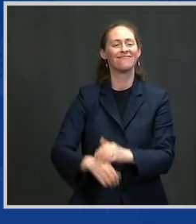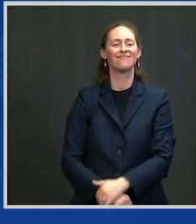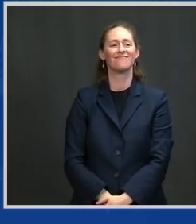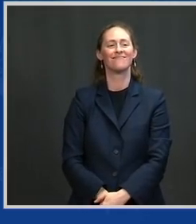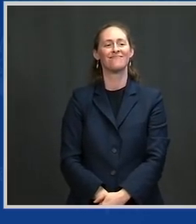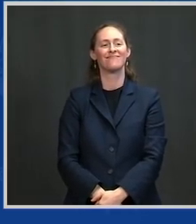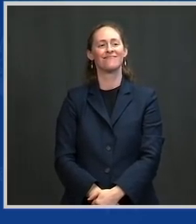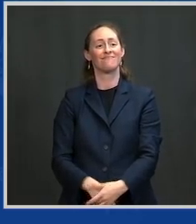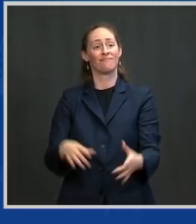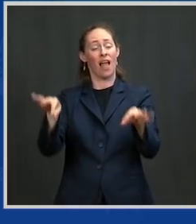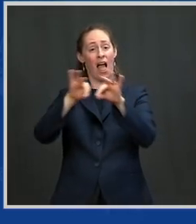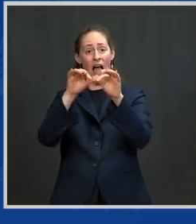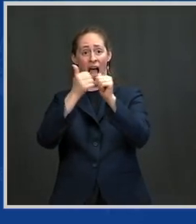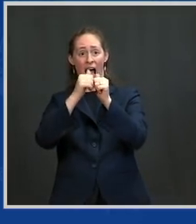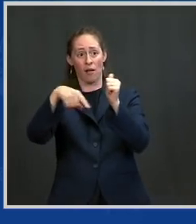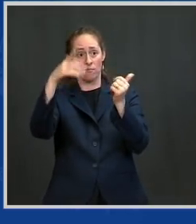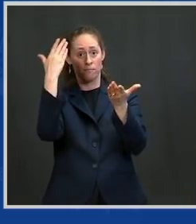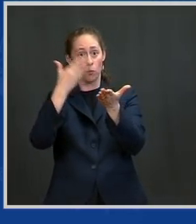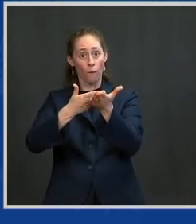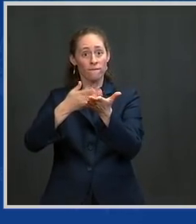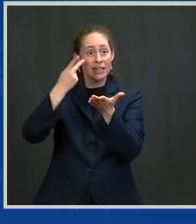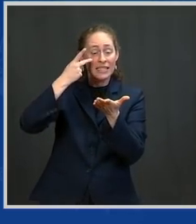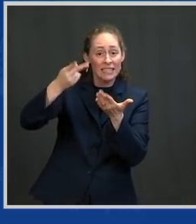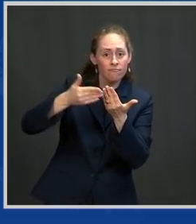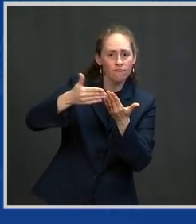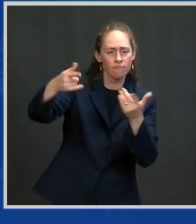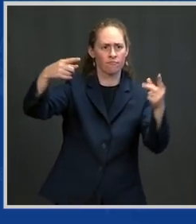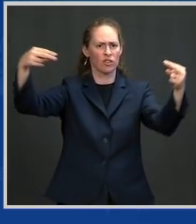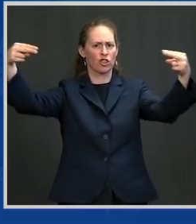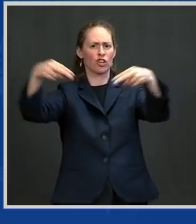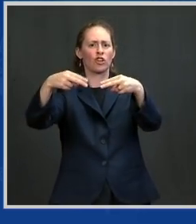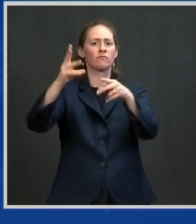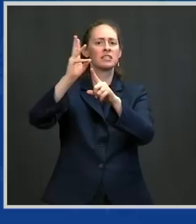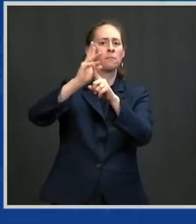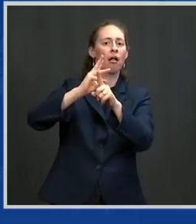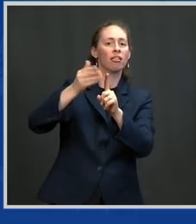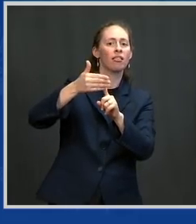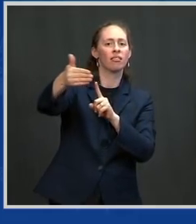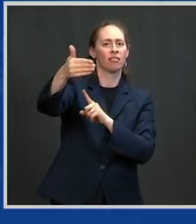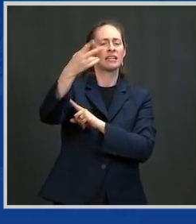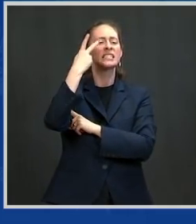you know, six months from now -- where -- where we are. But I think you're going to see that there's --